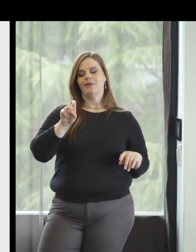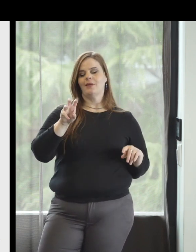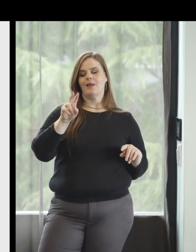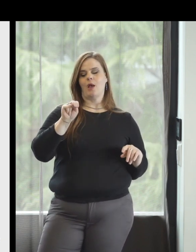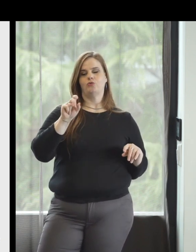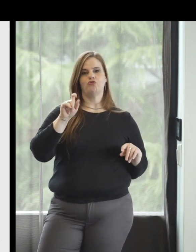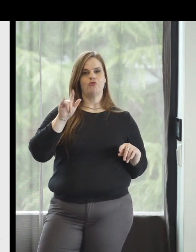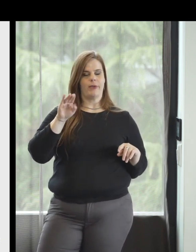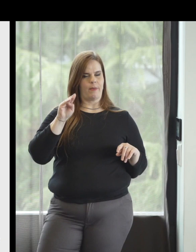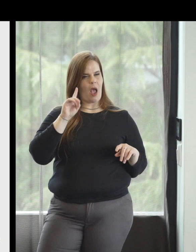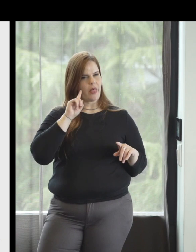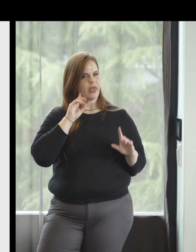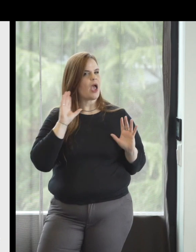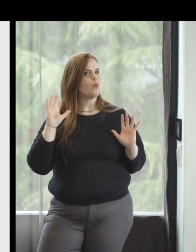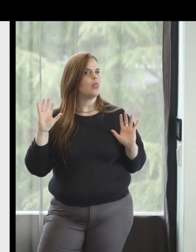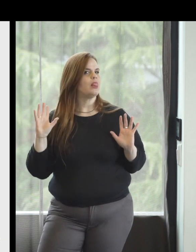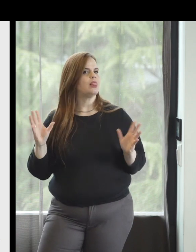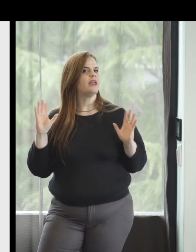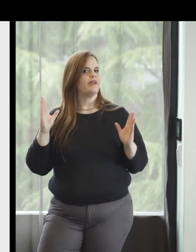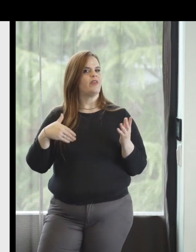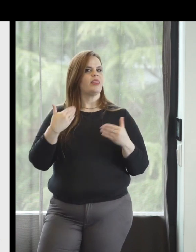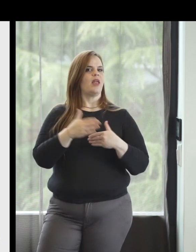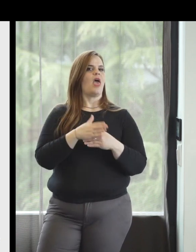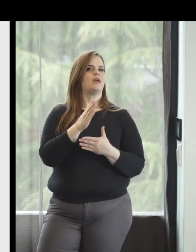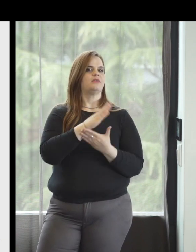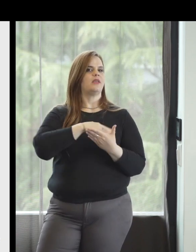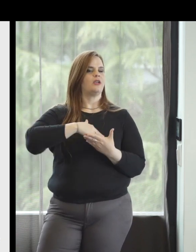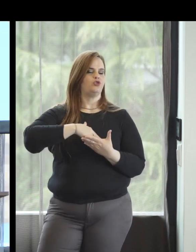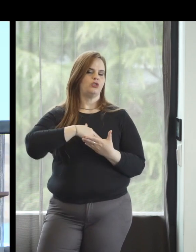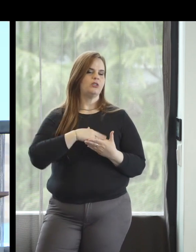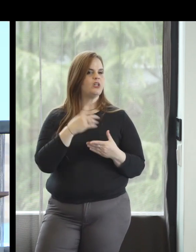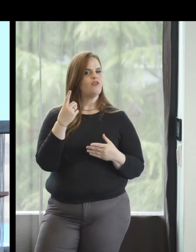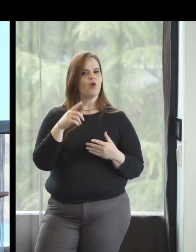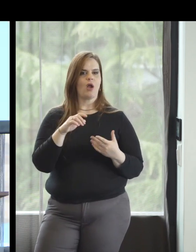think I will leave the next section which is how are these